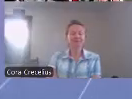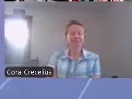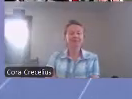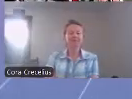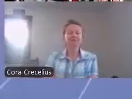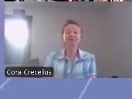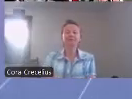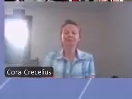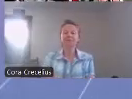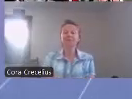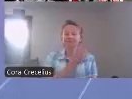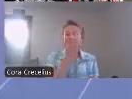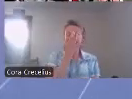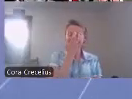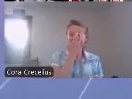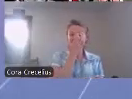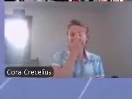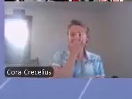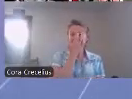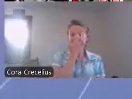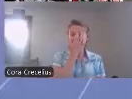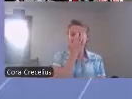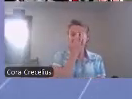have to self-identify as persons with disabilities,